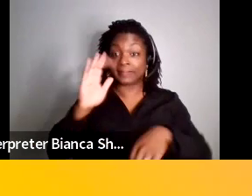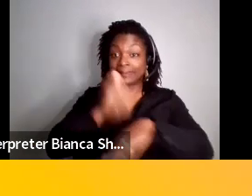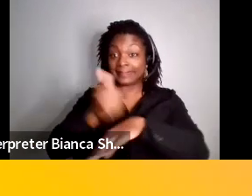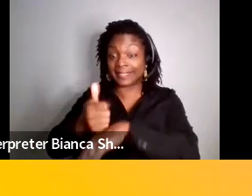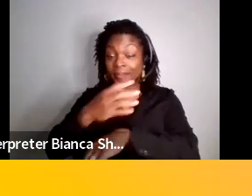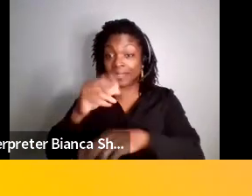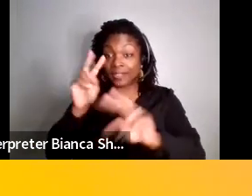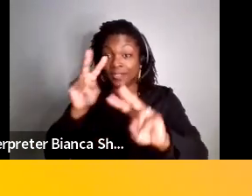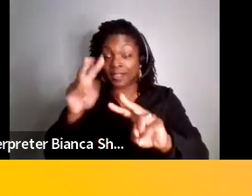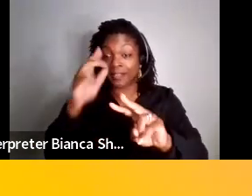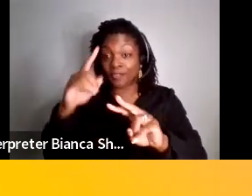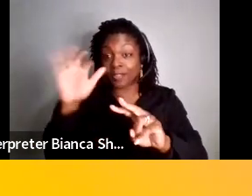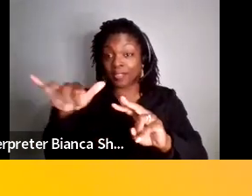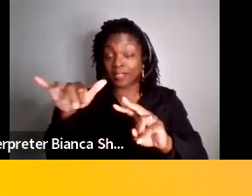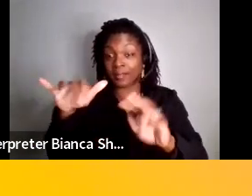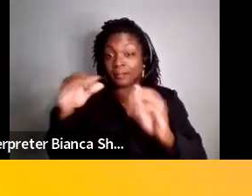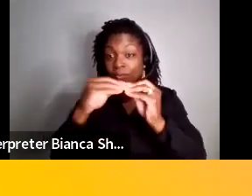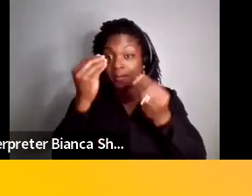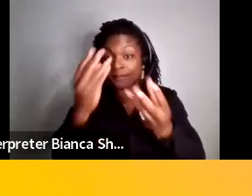For the youth leadership form the ad hoc Committee.